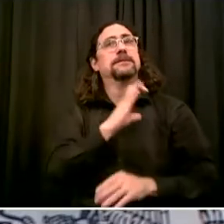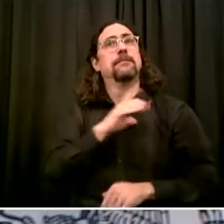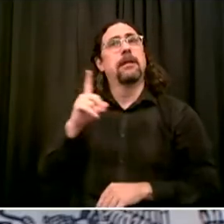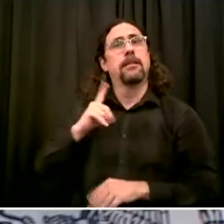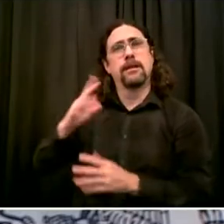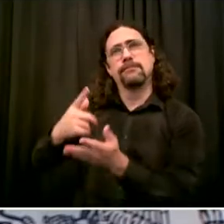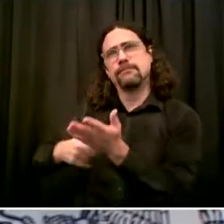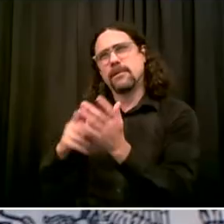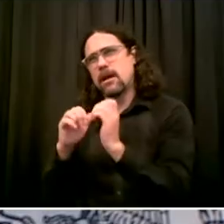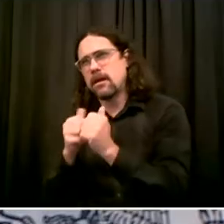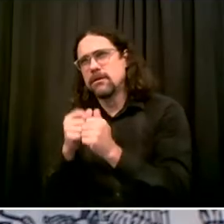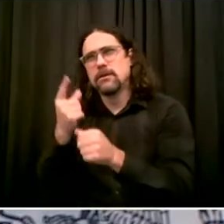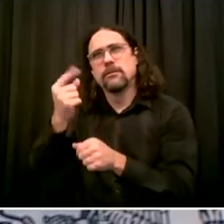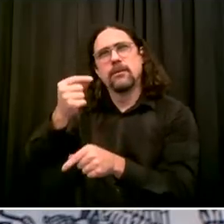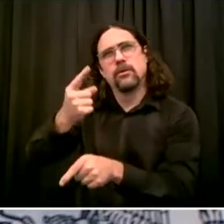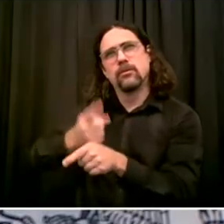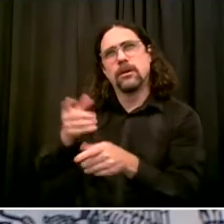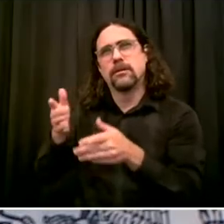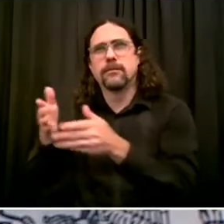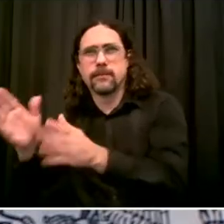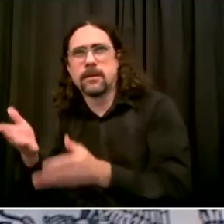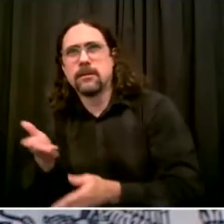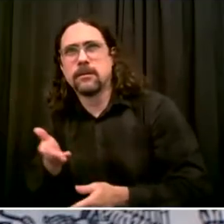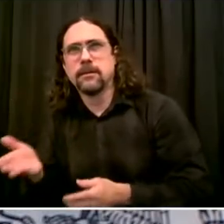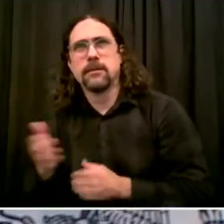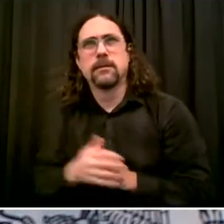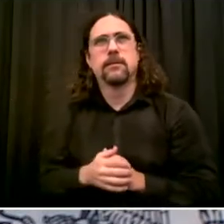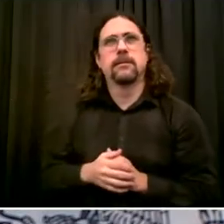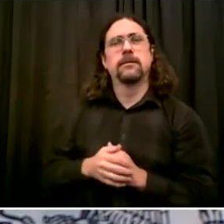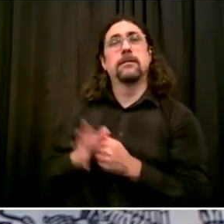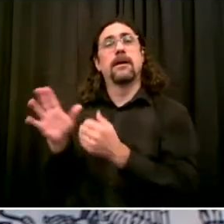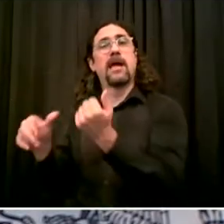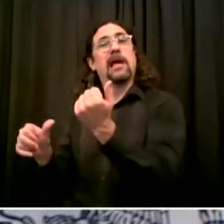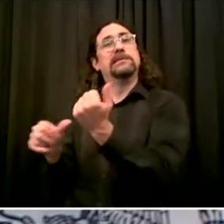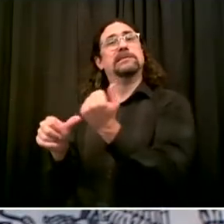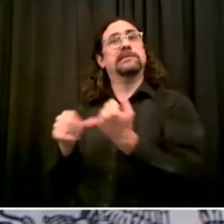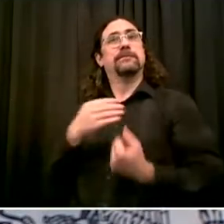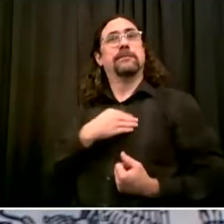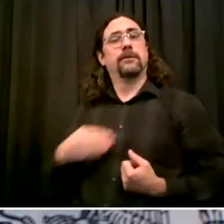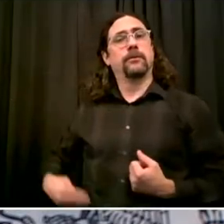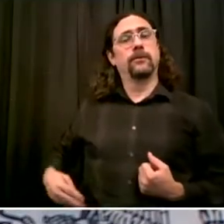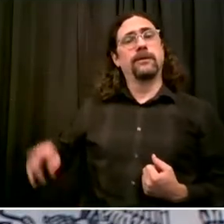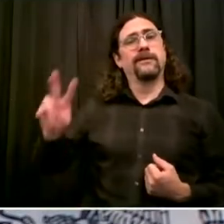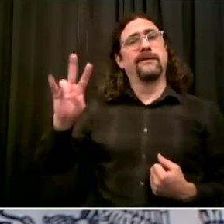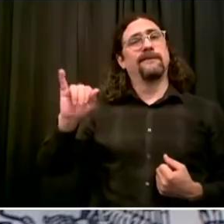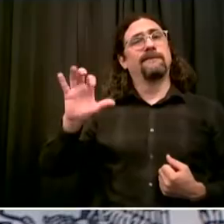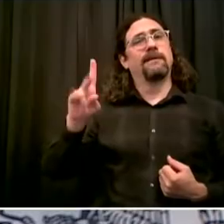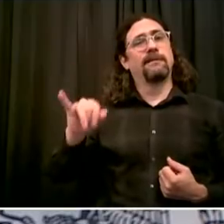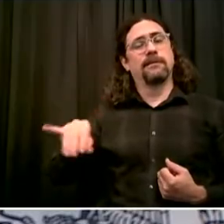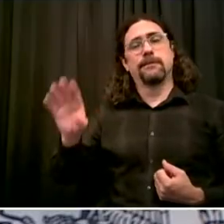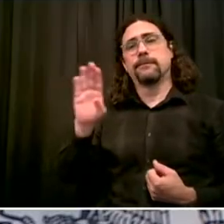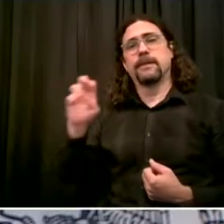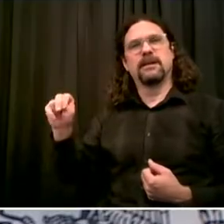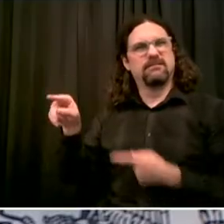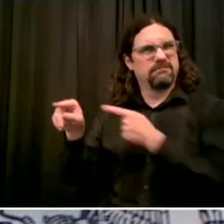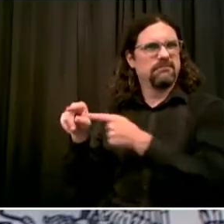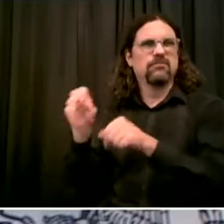THE DEPUTY MAYORS AND THE ECONOMIC DEVELOPMENT CORPORAITON . EVERYEON IS DOING THIS WORK EVERY DAY TAKILN TGO